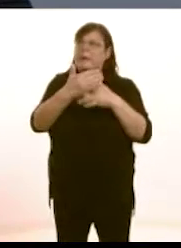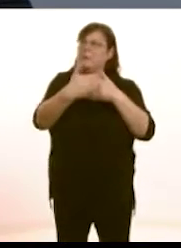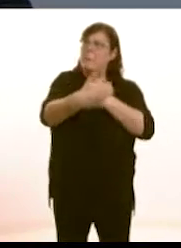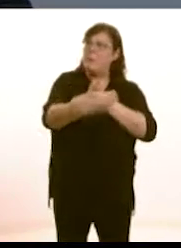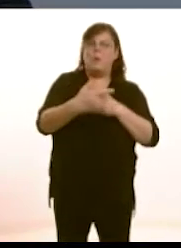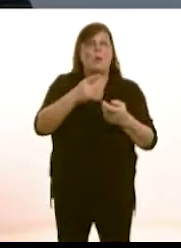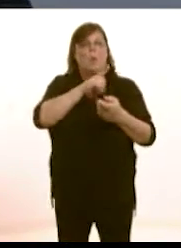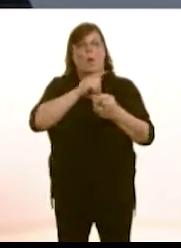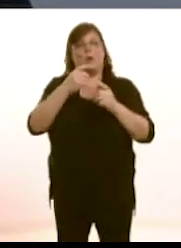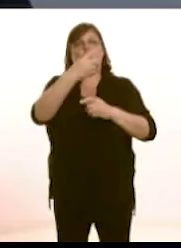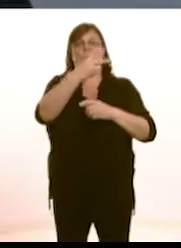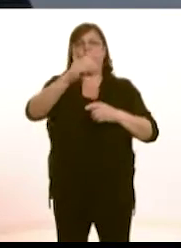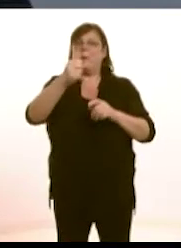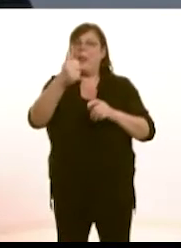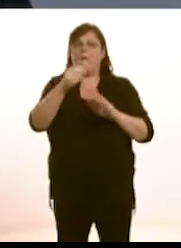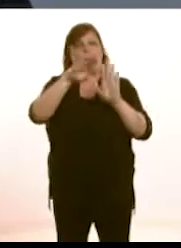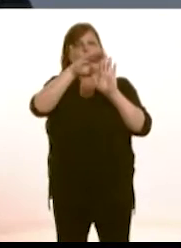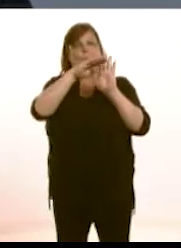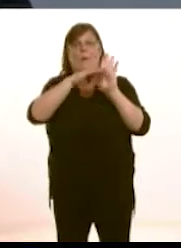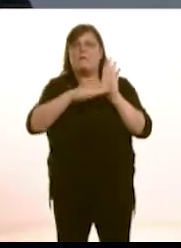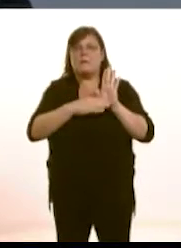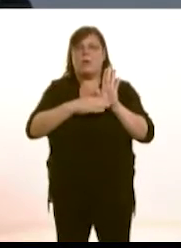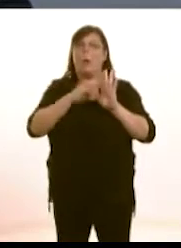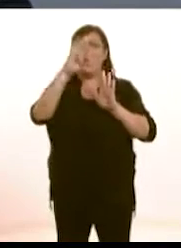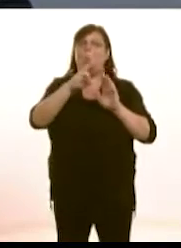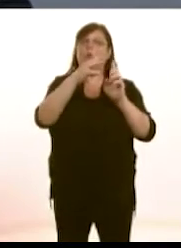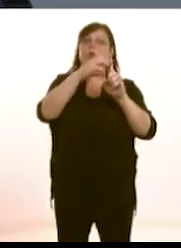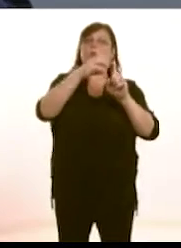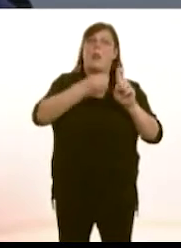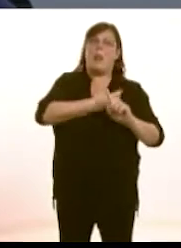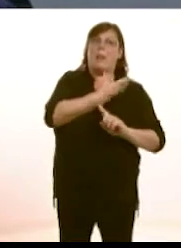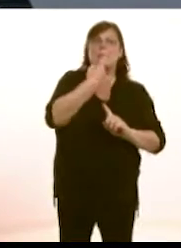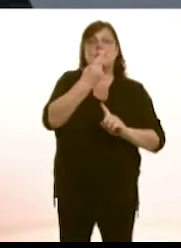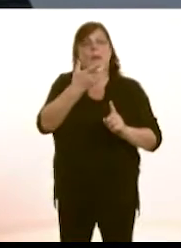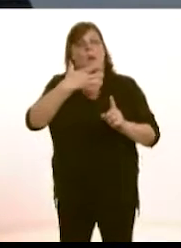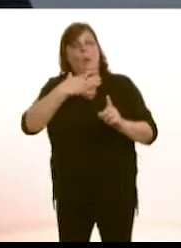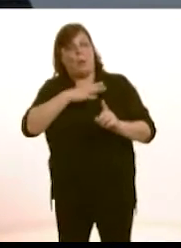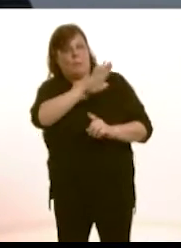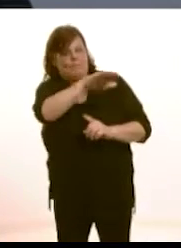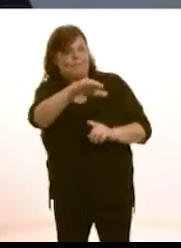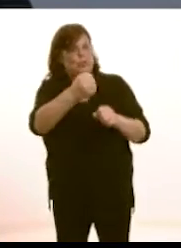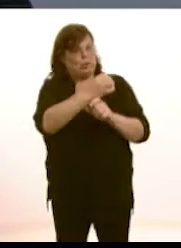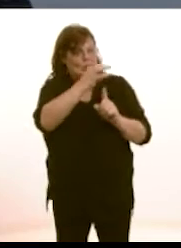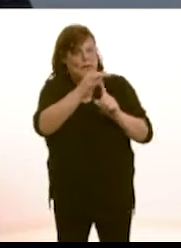In the 2011 manifesto, Welsh Labour said it would require GPs to Paul Davies: ëmake surgeries more accessible to working peopleí.